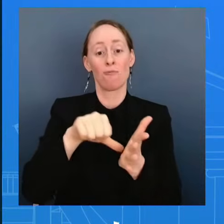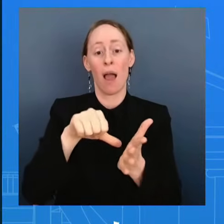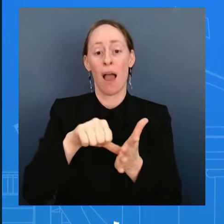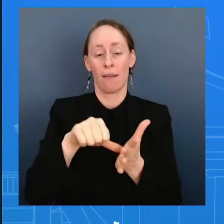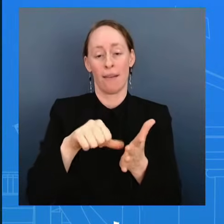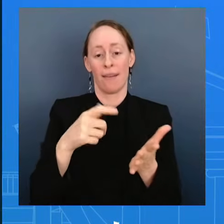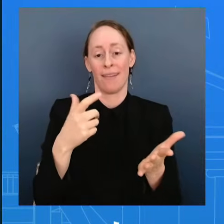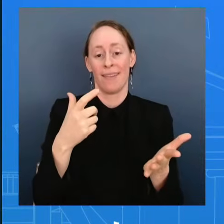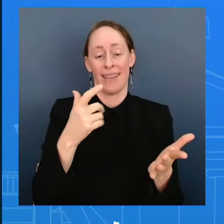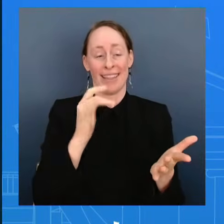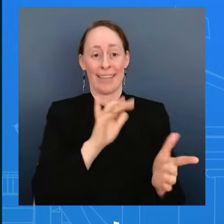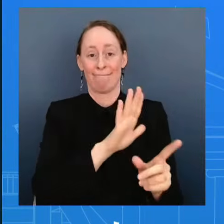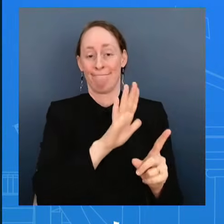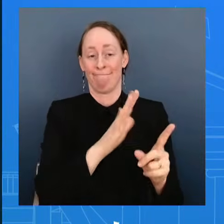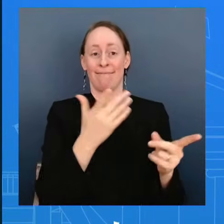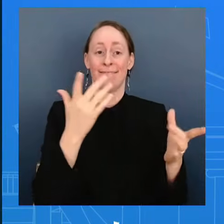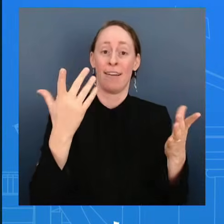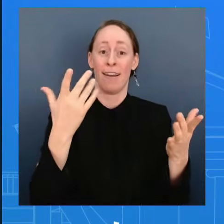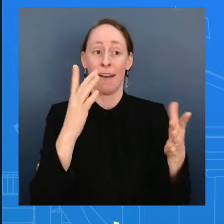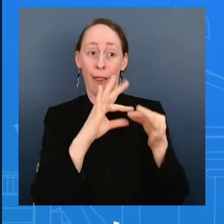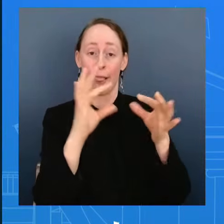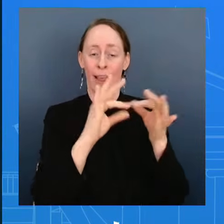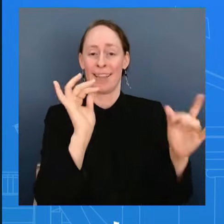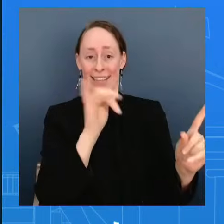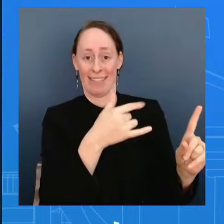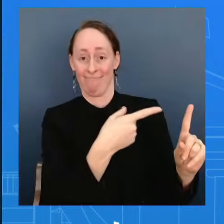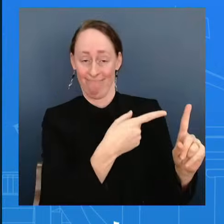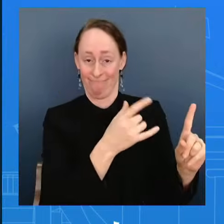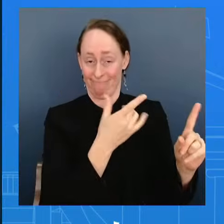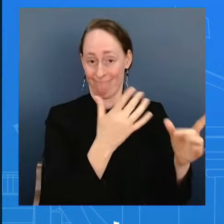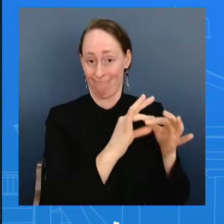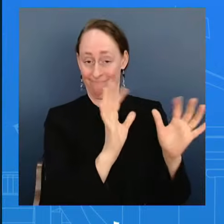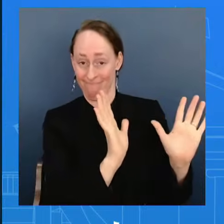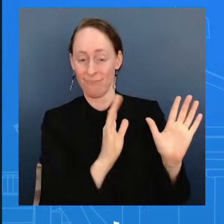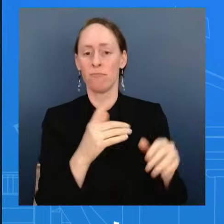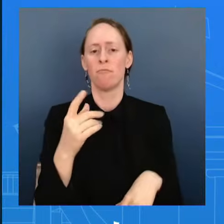that we've been able to do the last three and a half years. And we understand what the president inherited